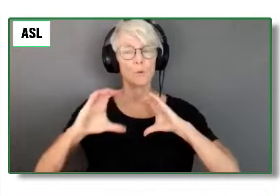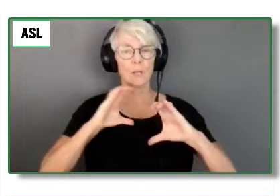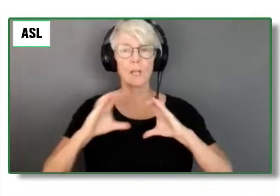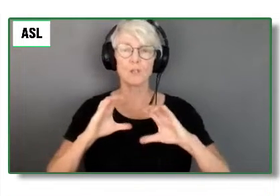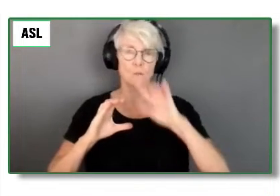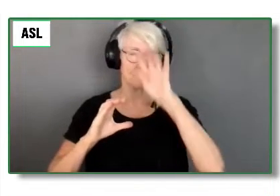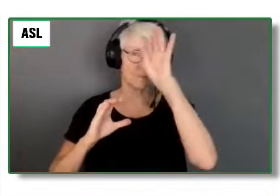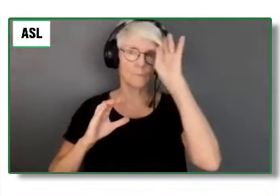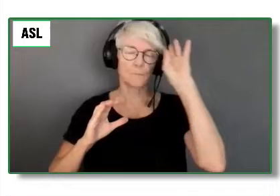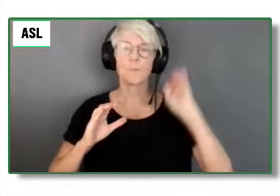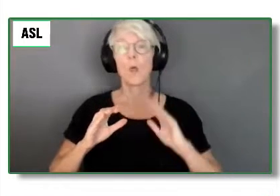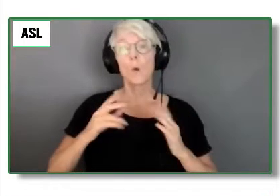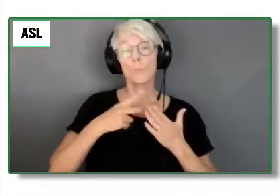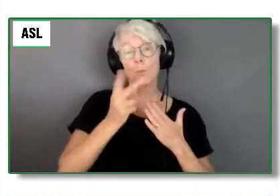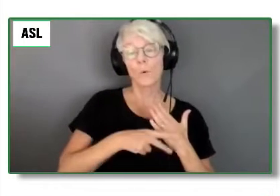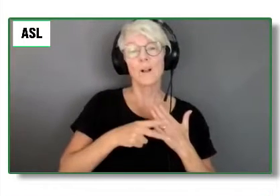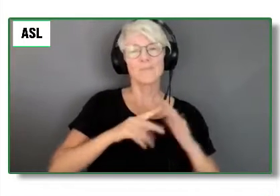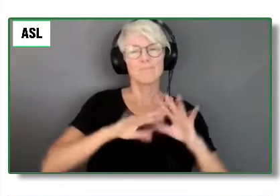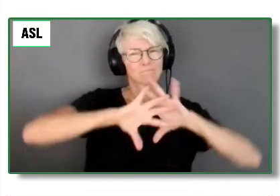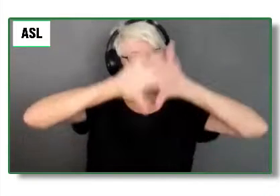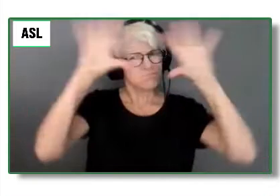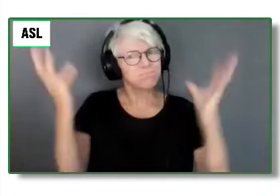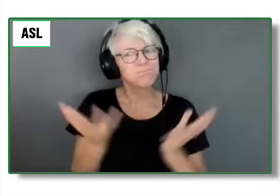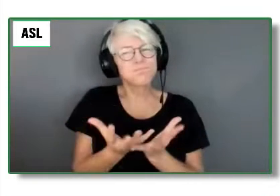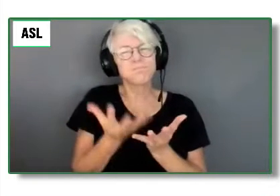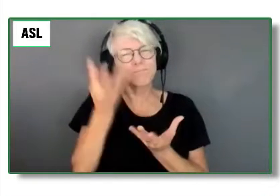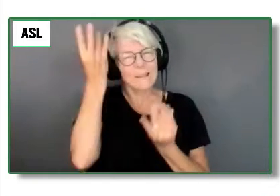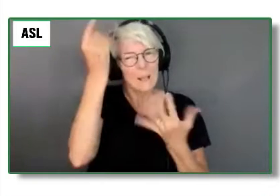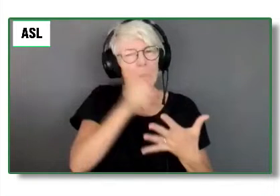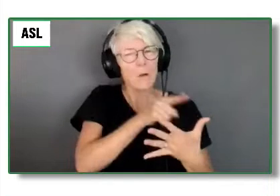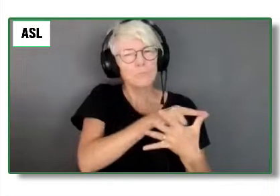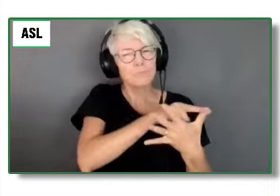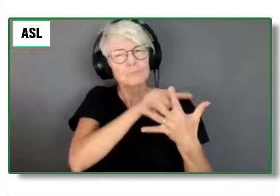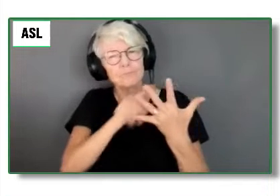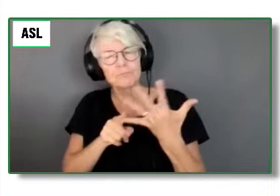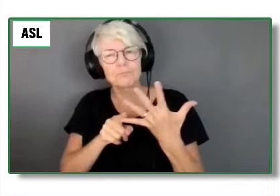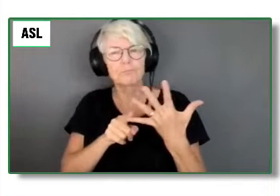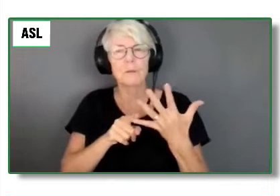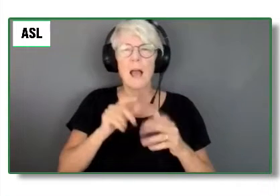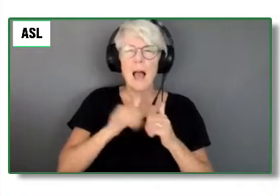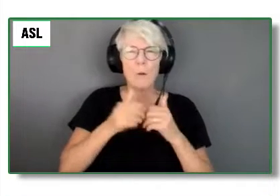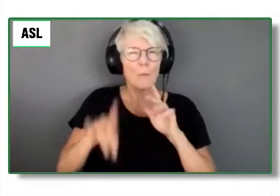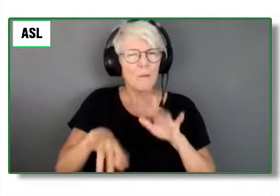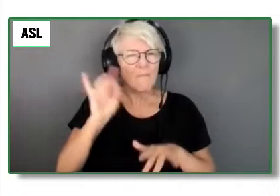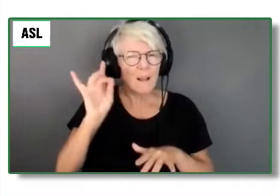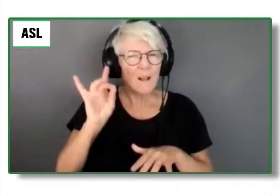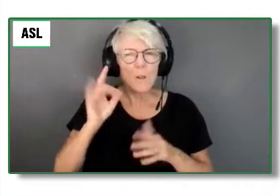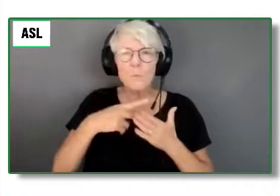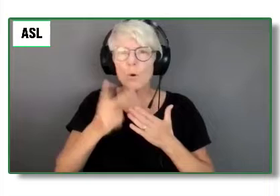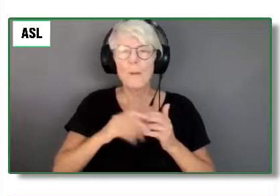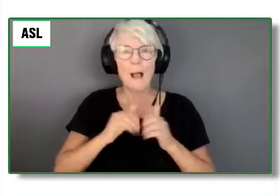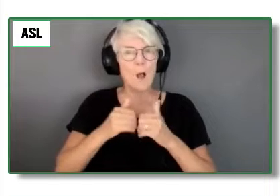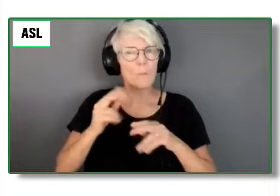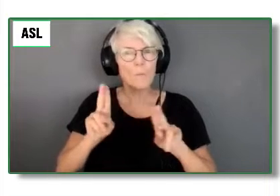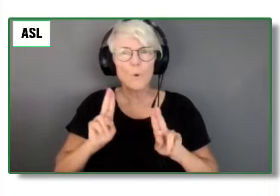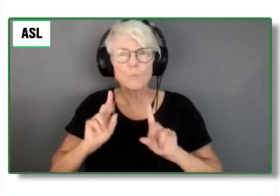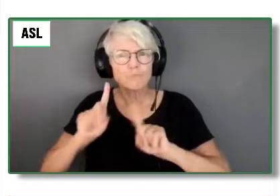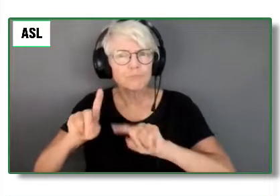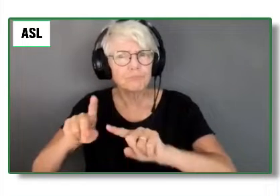in their entirety. From how people hear, learn about the program, utilize the facilities, and interact with staff and other